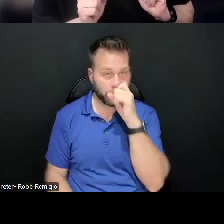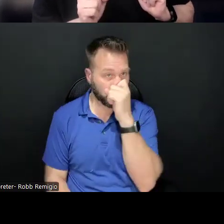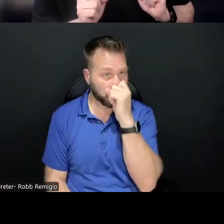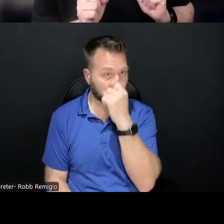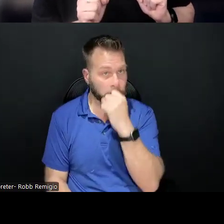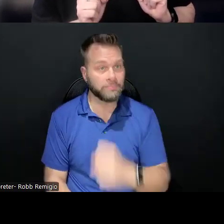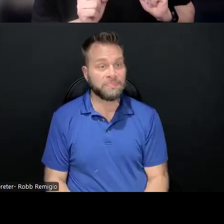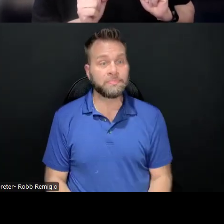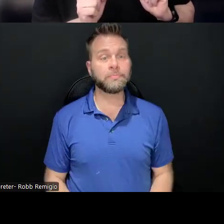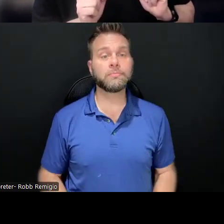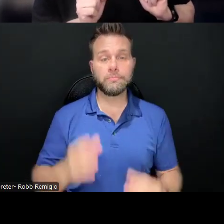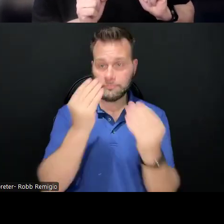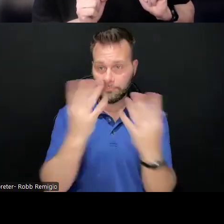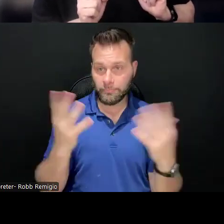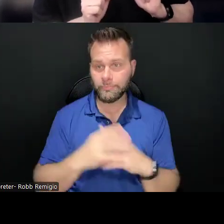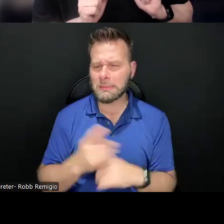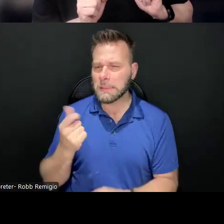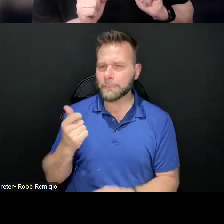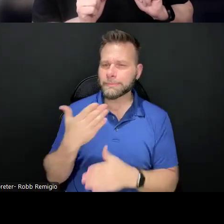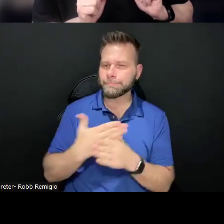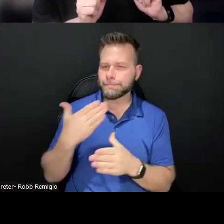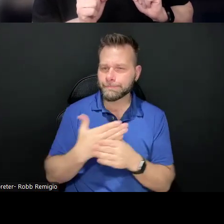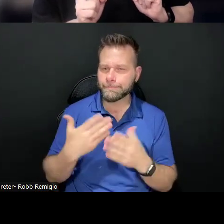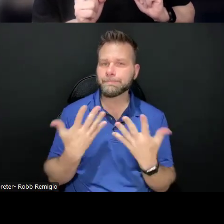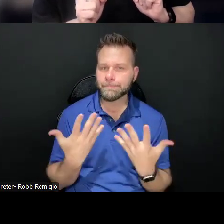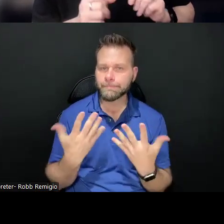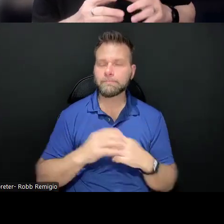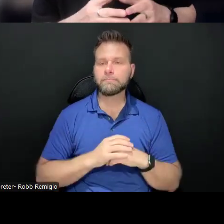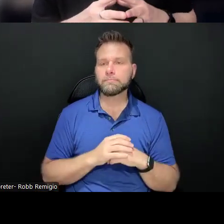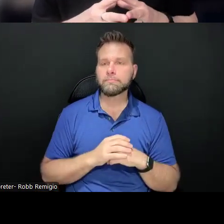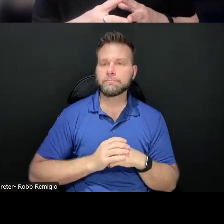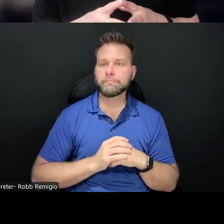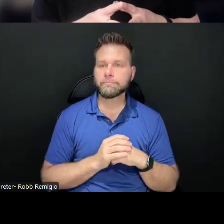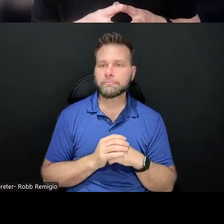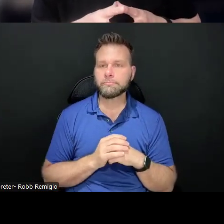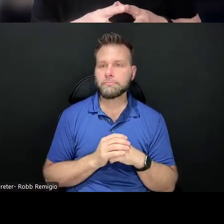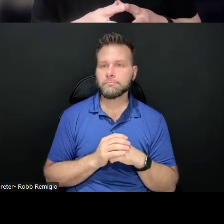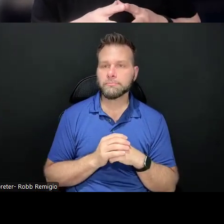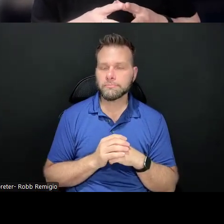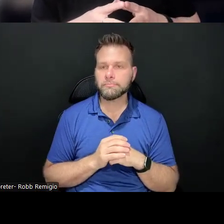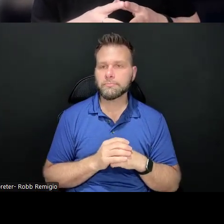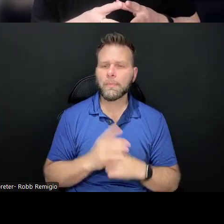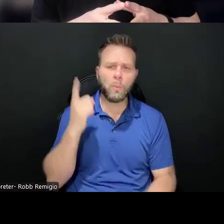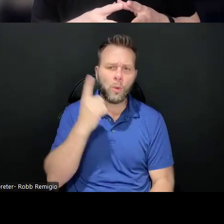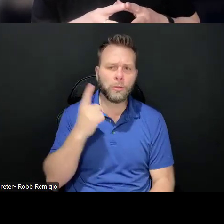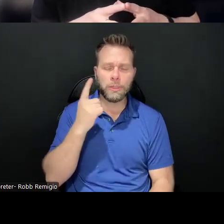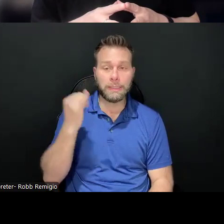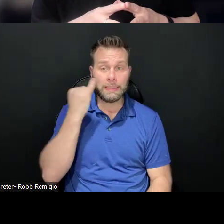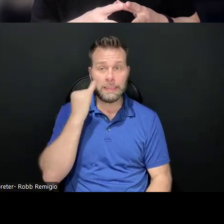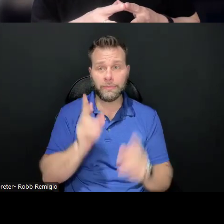It is a little bit disturbing. I sometimes wonder if people make requests for interpreters